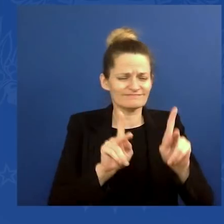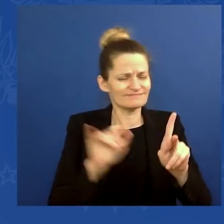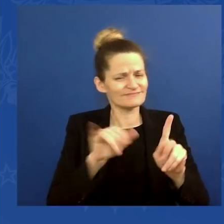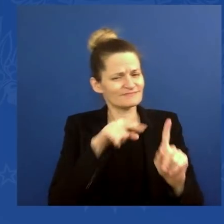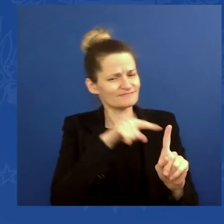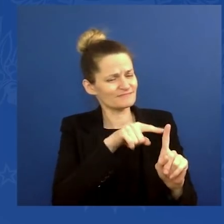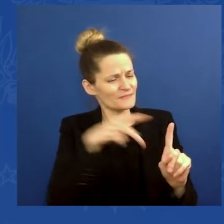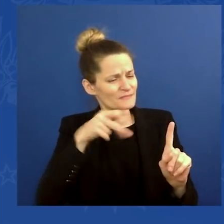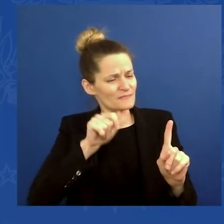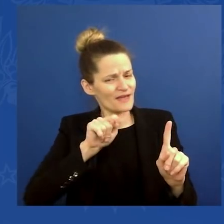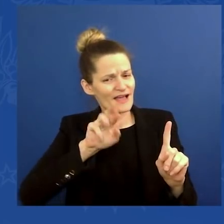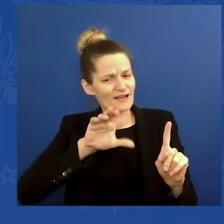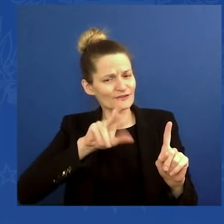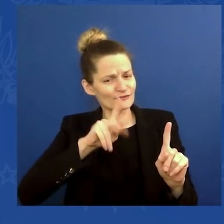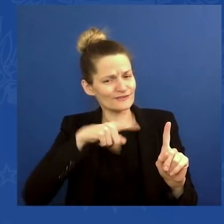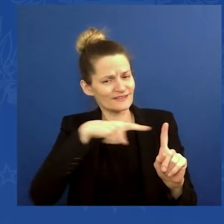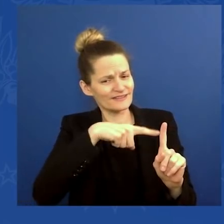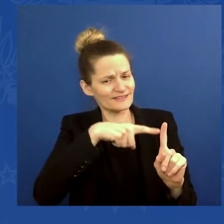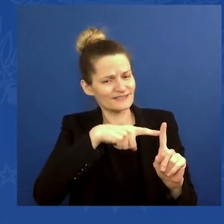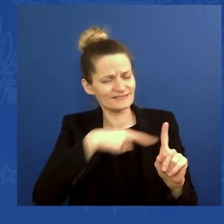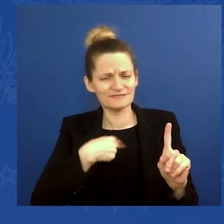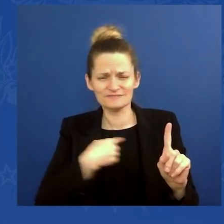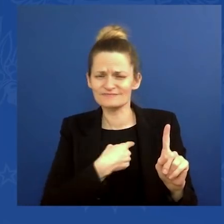with a captivating culture which speaks to --